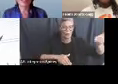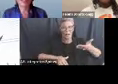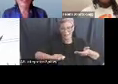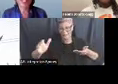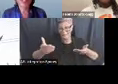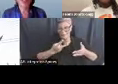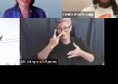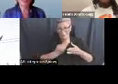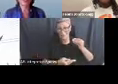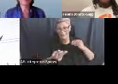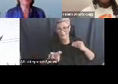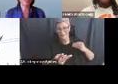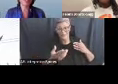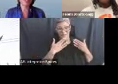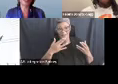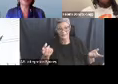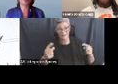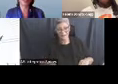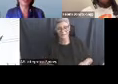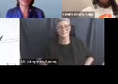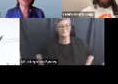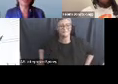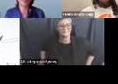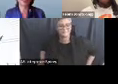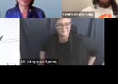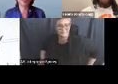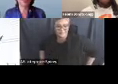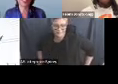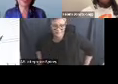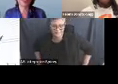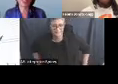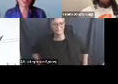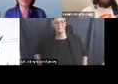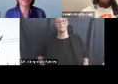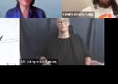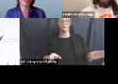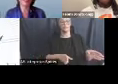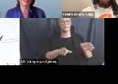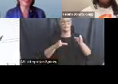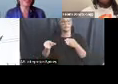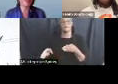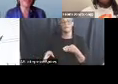It is my honor to introduce two voices who bring expertise, truth, and lived experience and I have